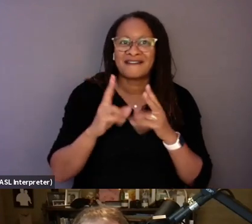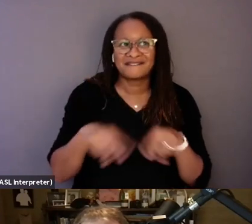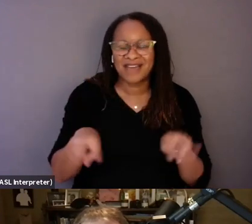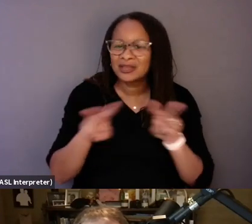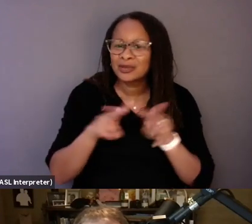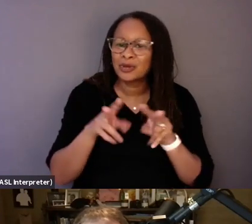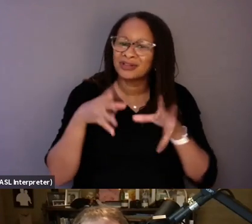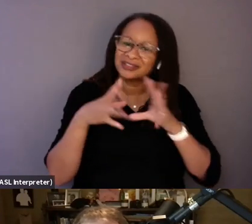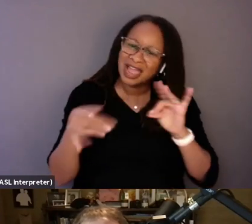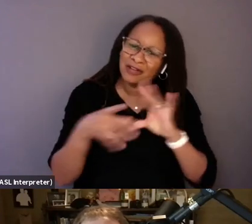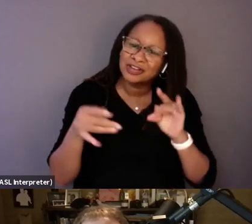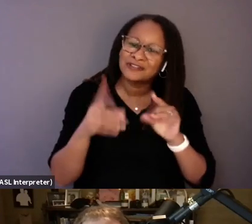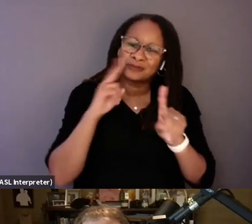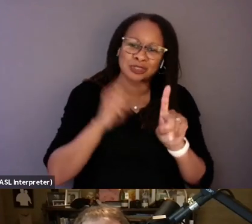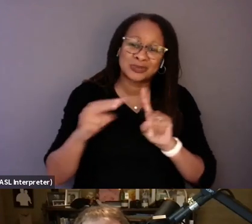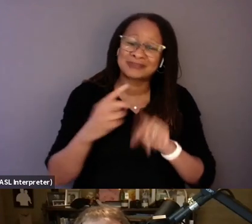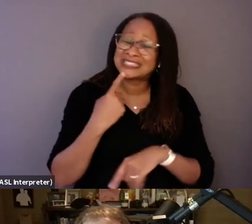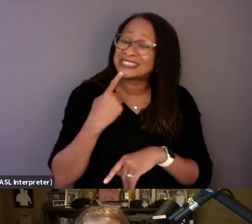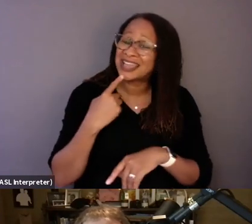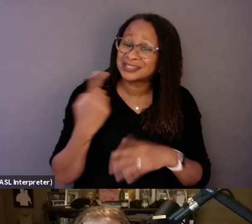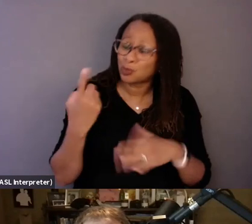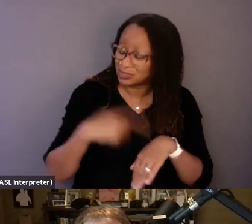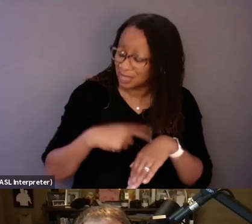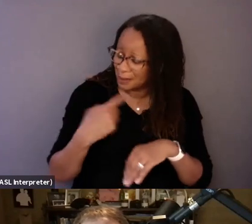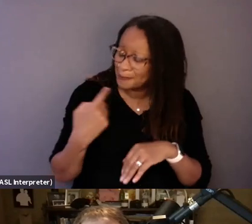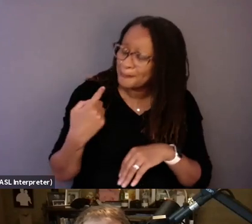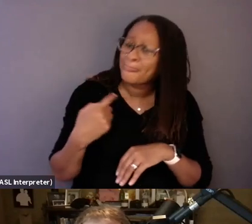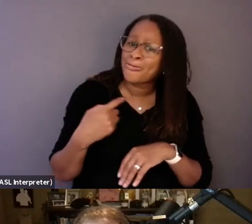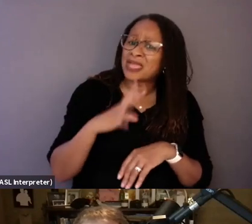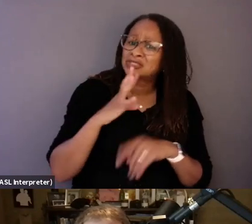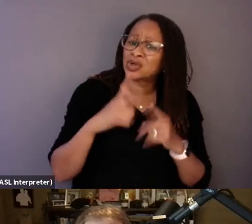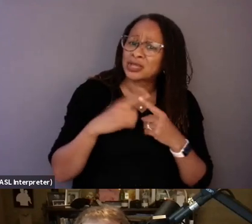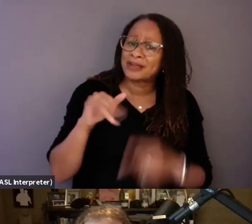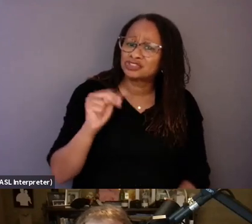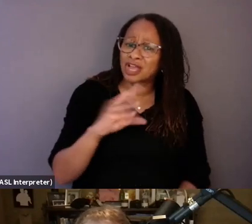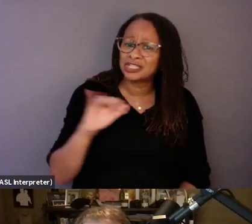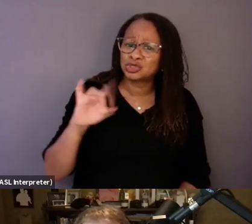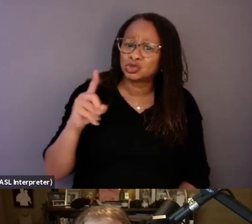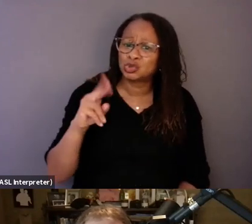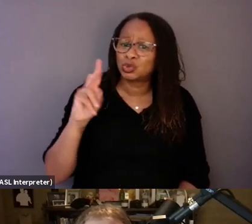But he says at one, he's talking about John and Judy and how they would gather everyone.